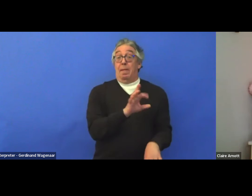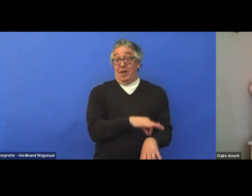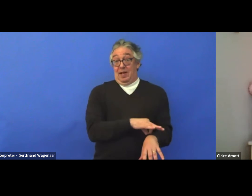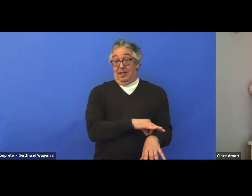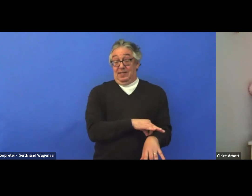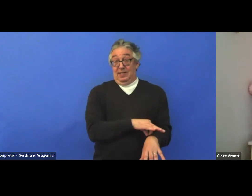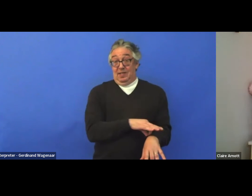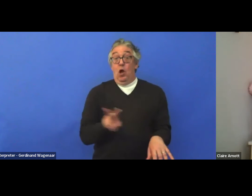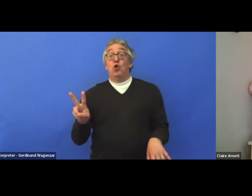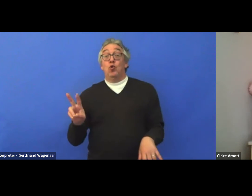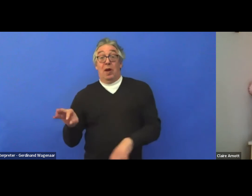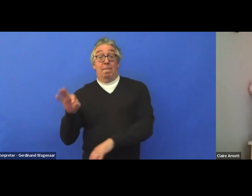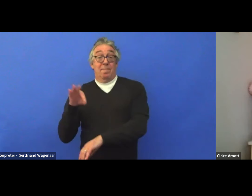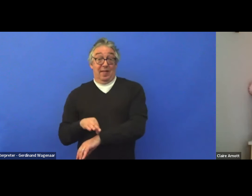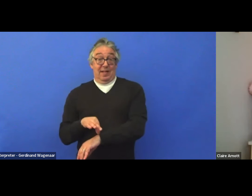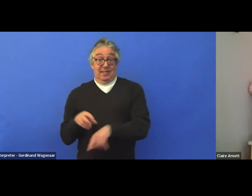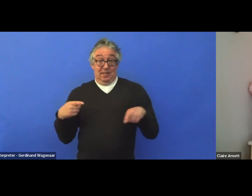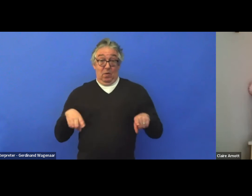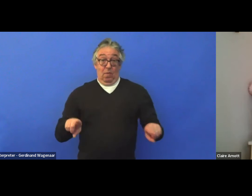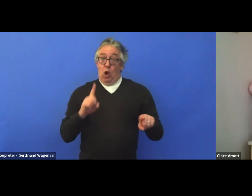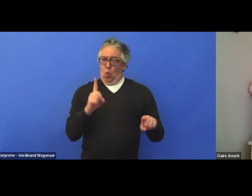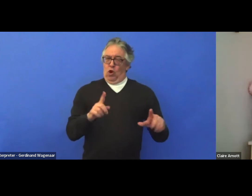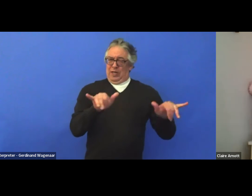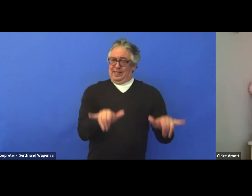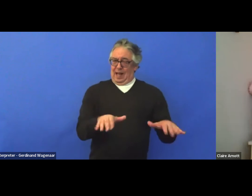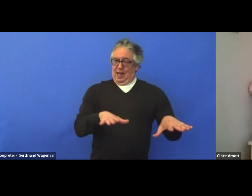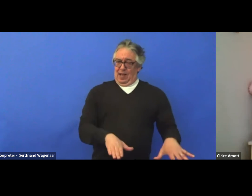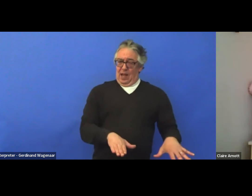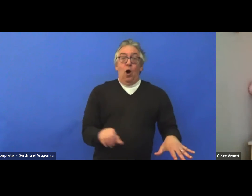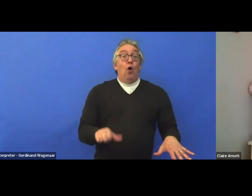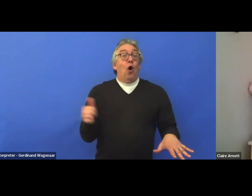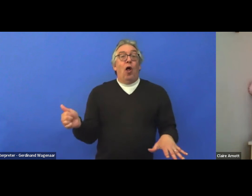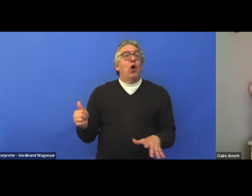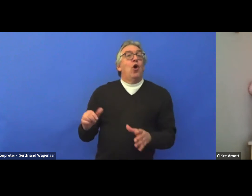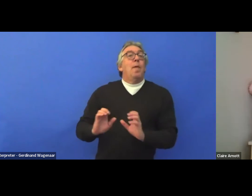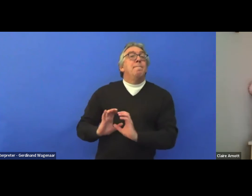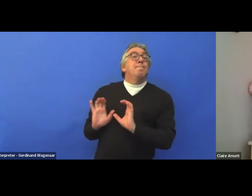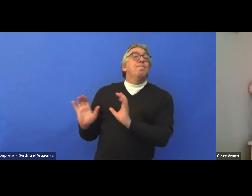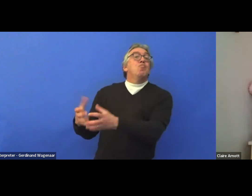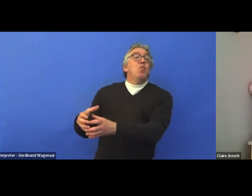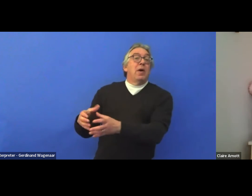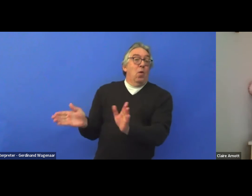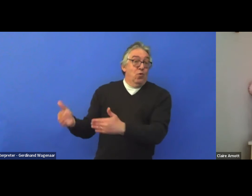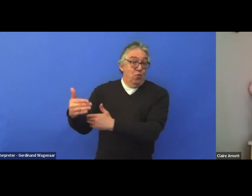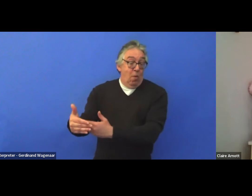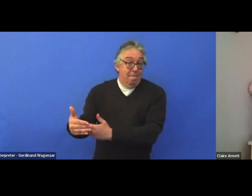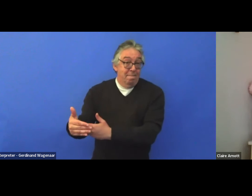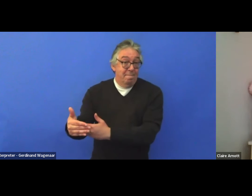One in this main room and one in the breakout room. Then we'll come back for a quick debrief